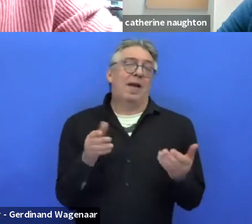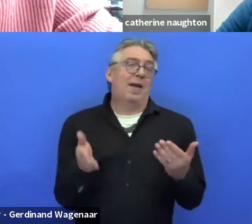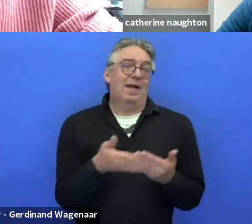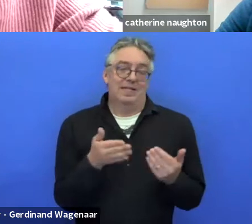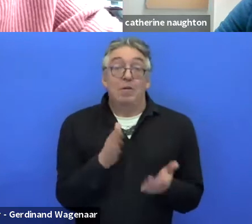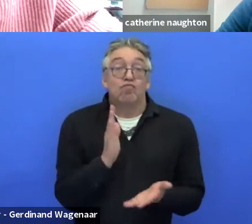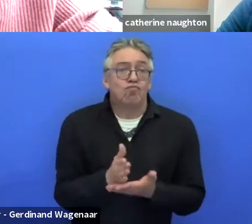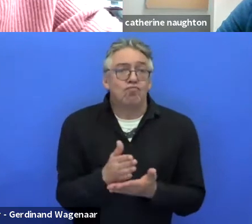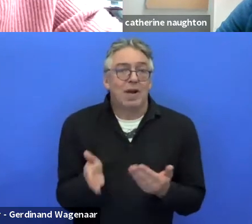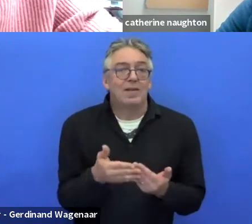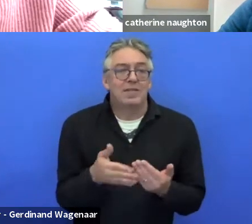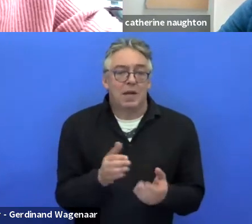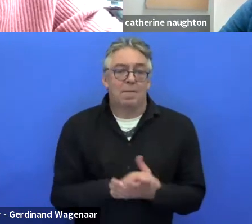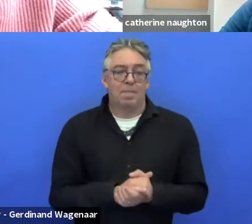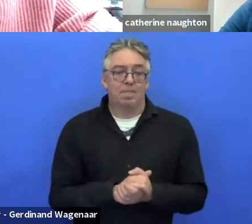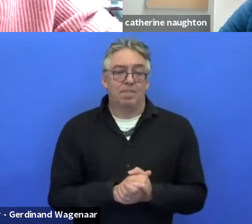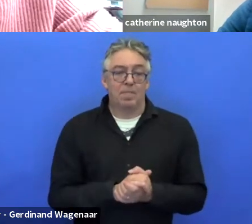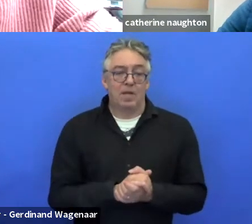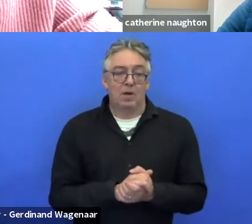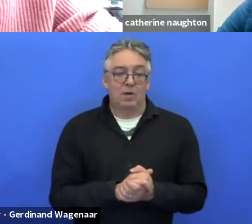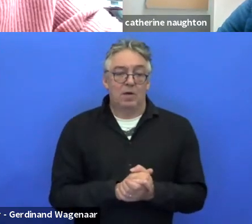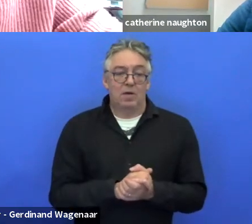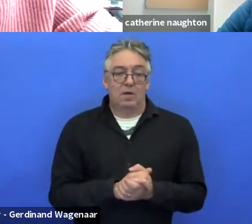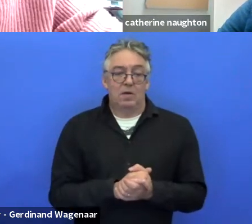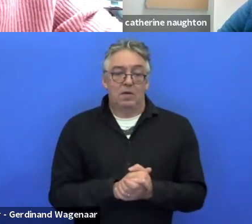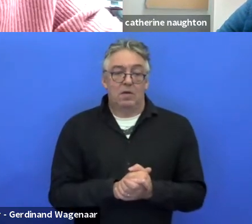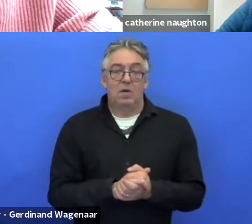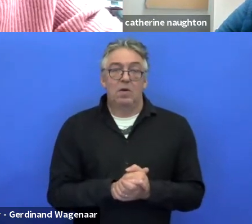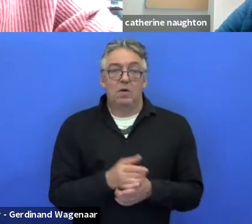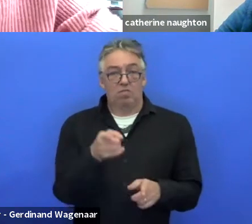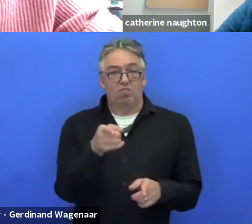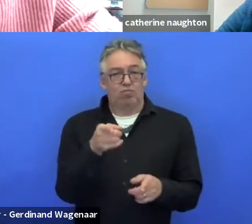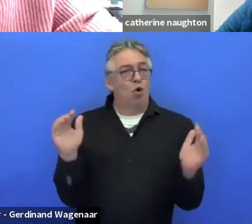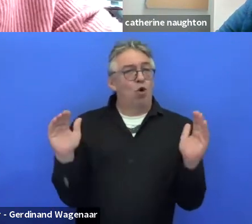If you try, you will see. Compared to the court it's very easy.